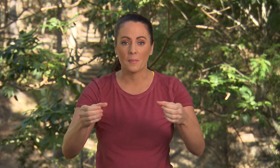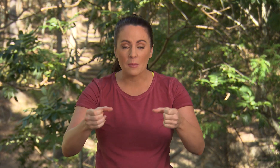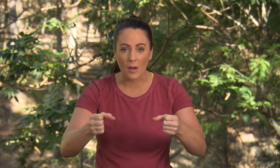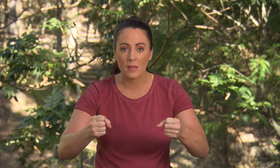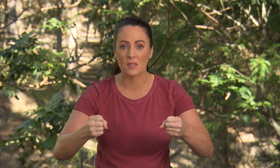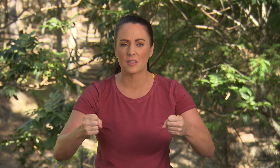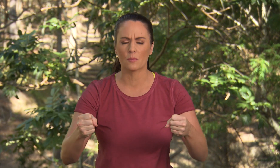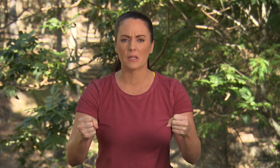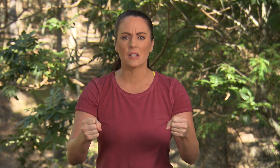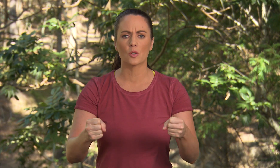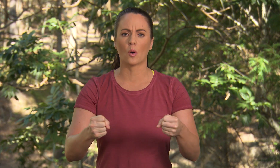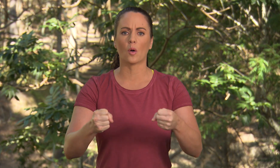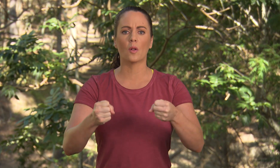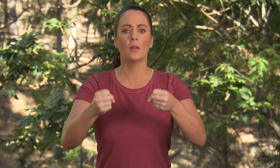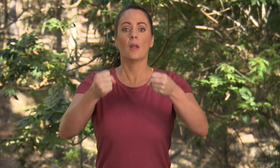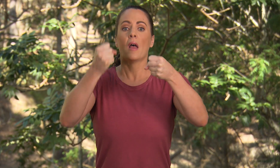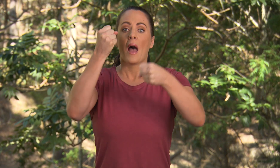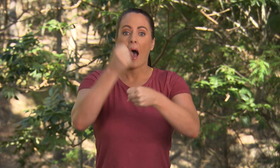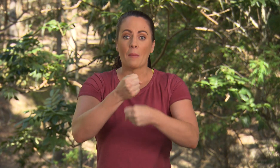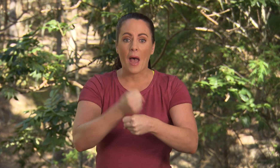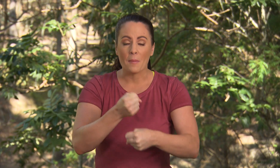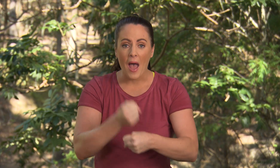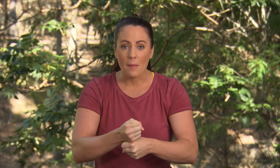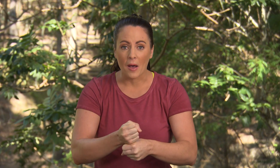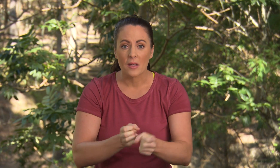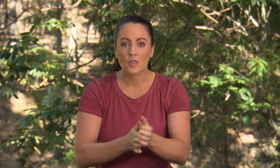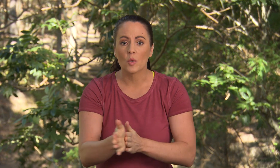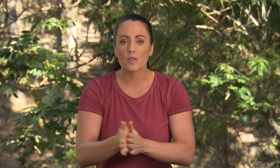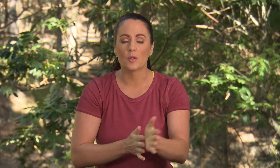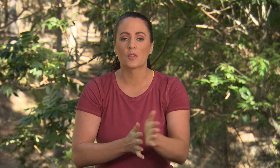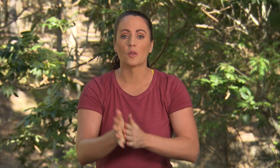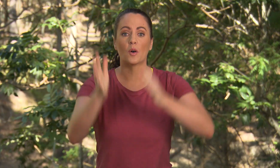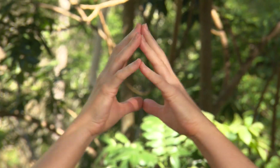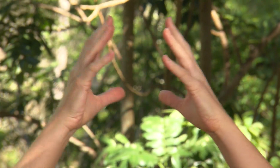Bit breath in, sit really tall. Hammer, hammer, hammer, saw, saw, saw,